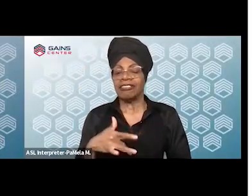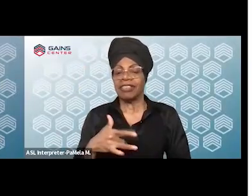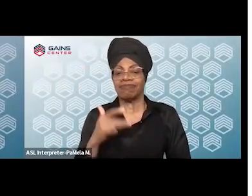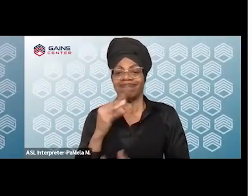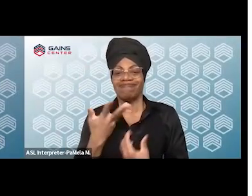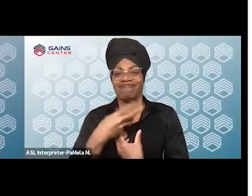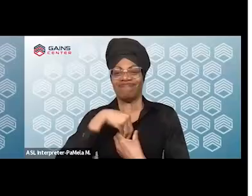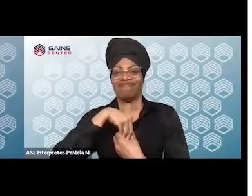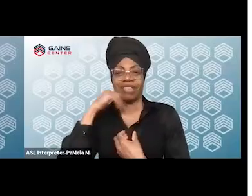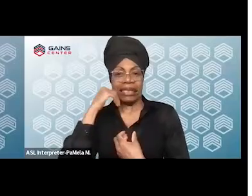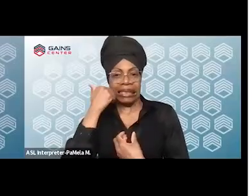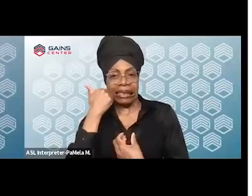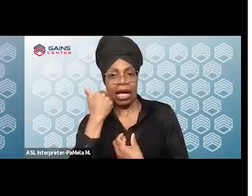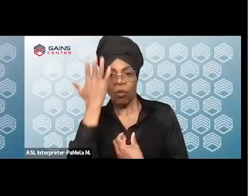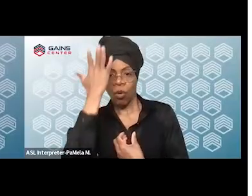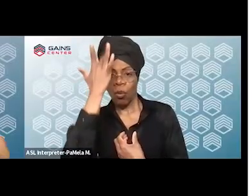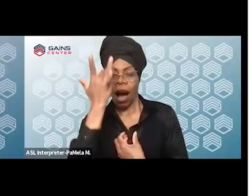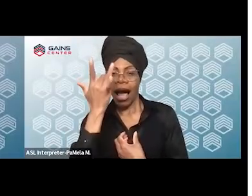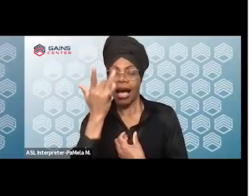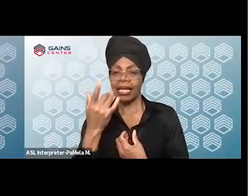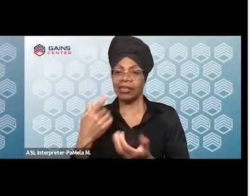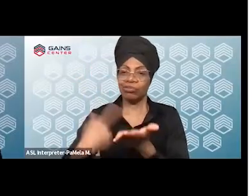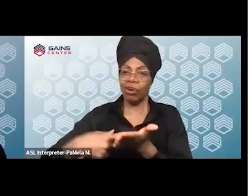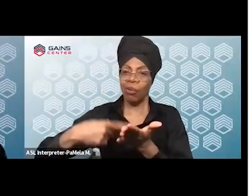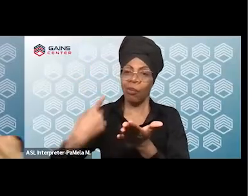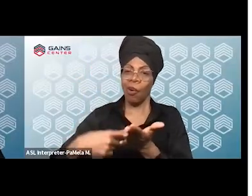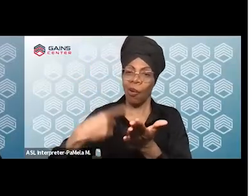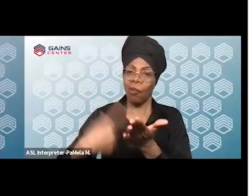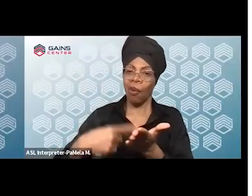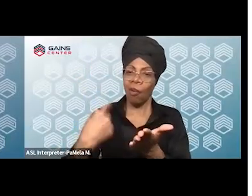that we had spent so much time at All Rise